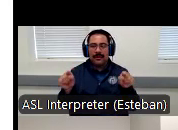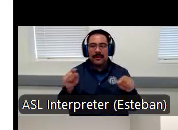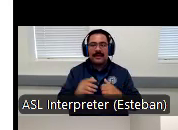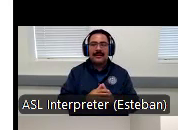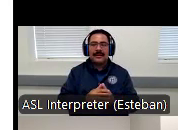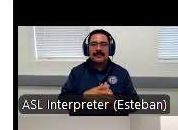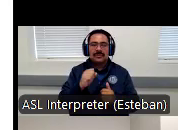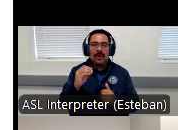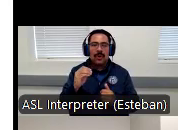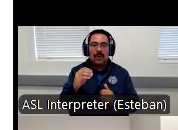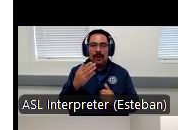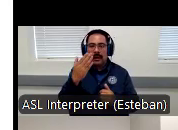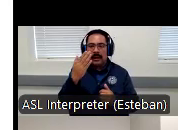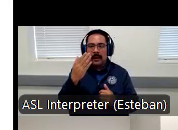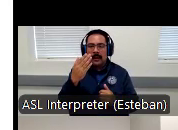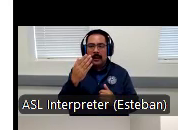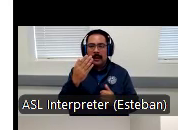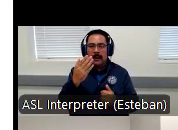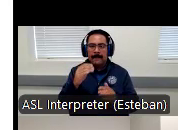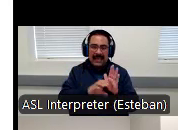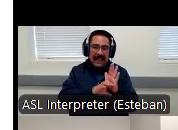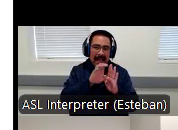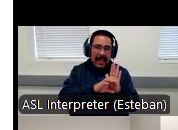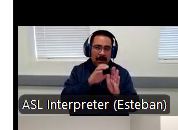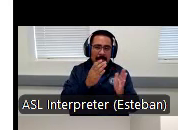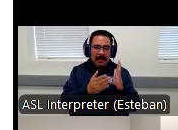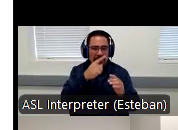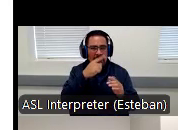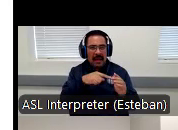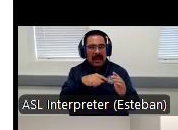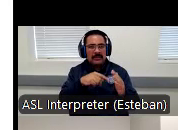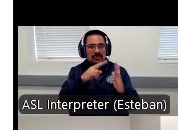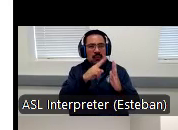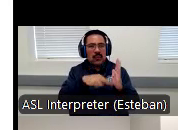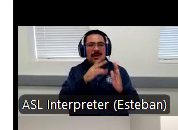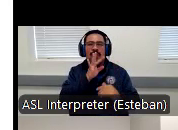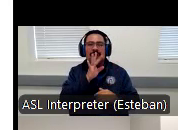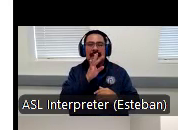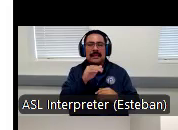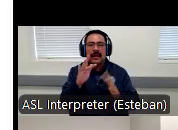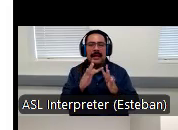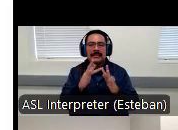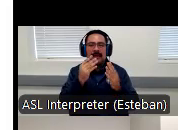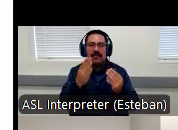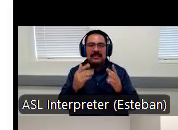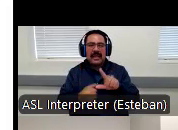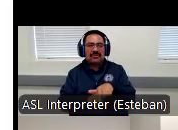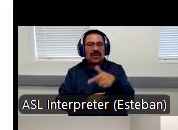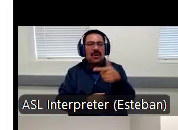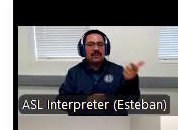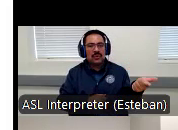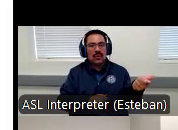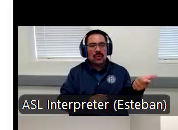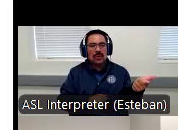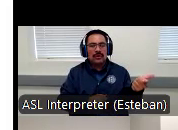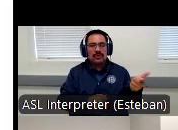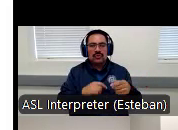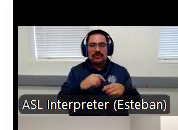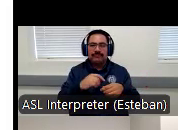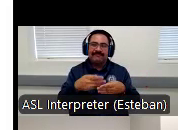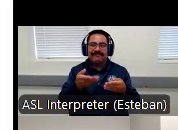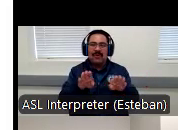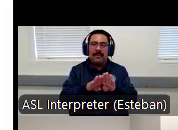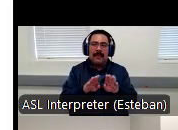Clare, can you read out their contact information to you to wrap up and open for questions. Thank